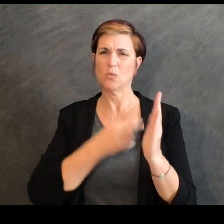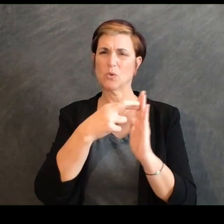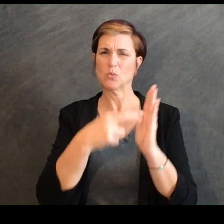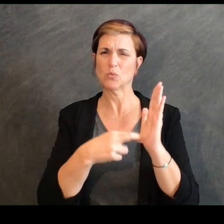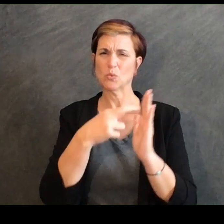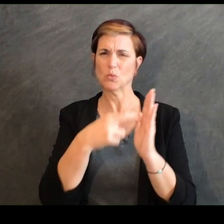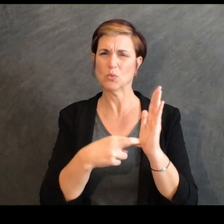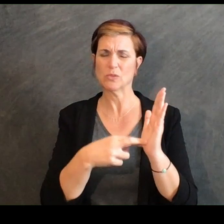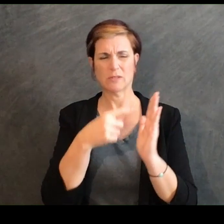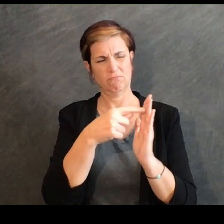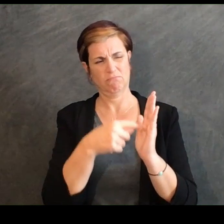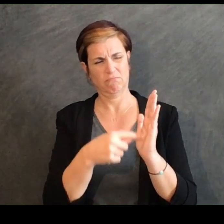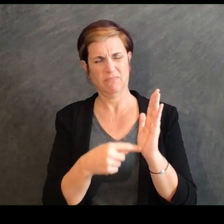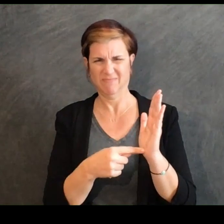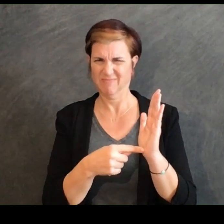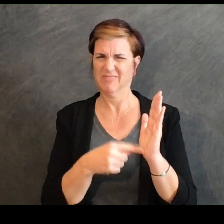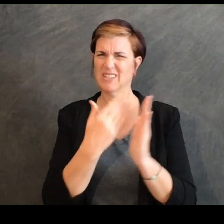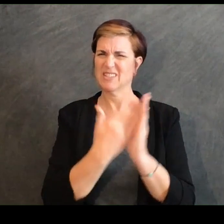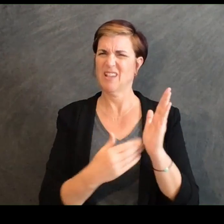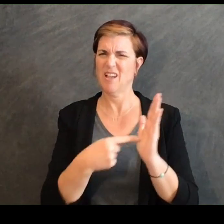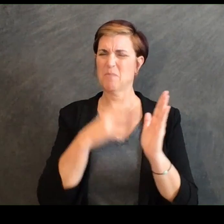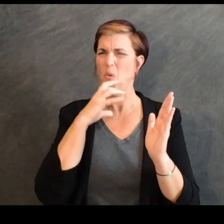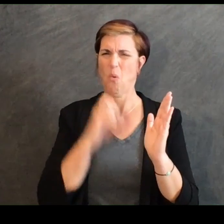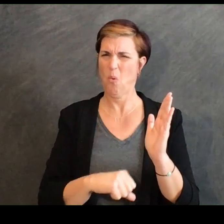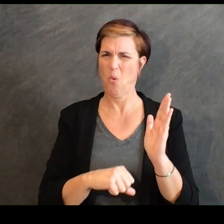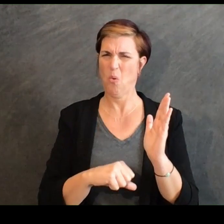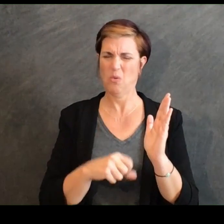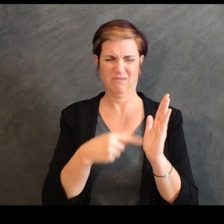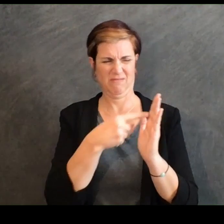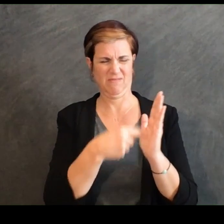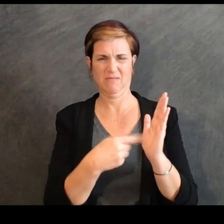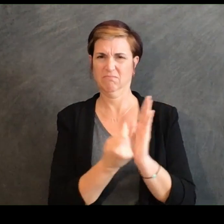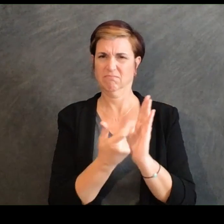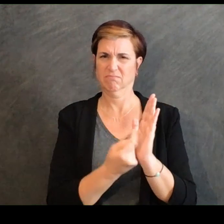circumstances but not under mass circumstances they were there for a long